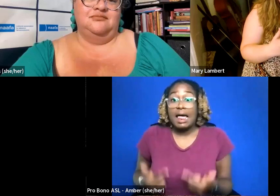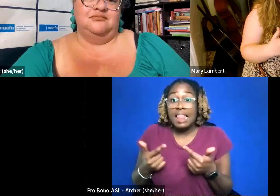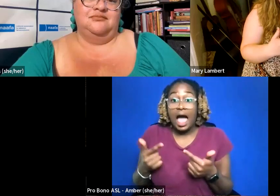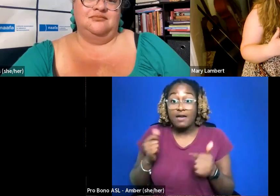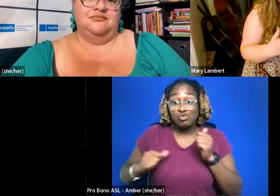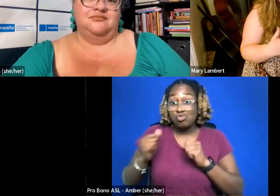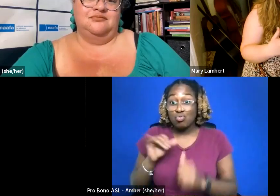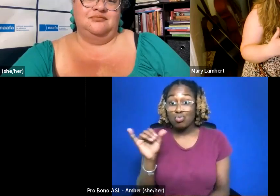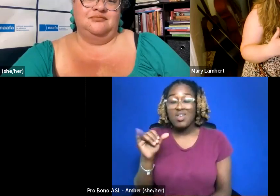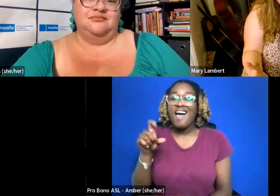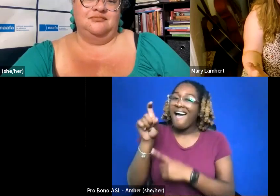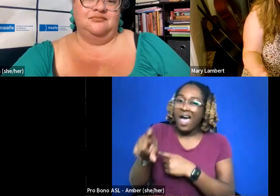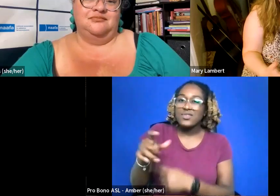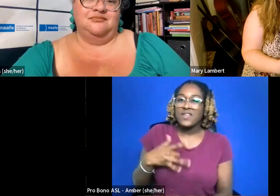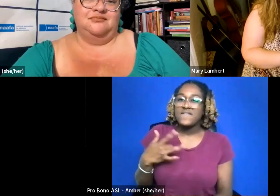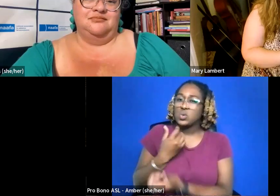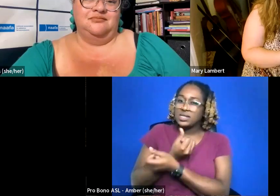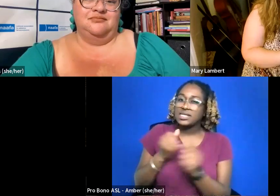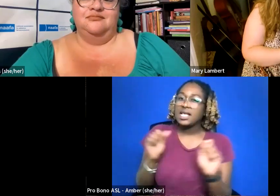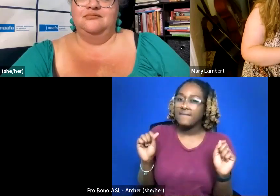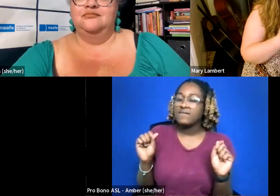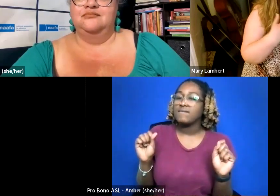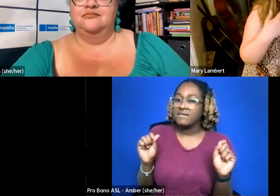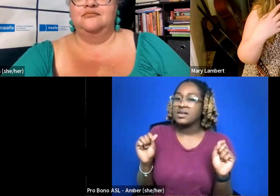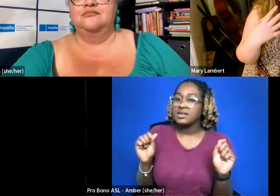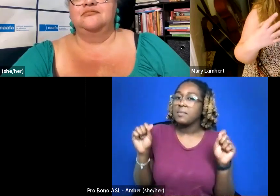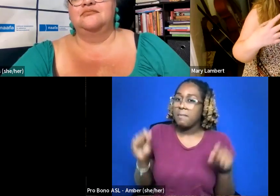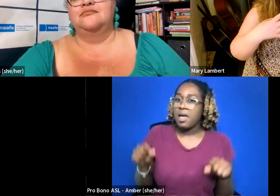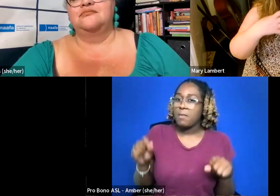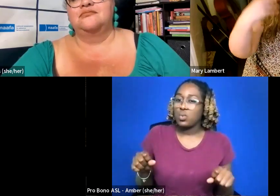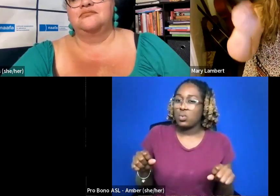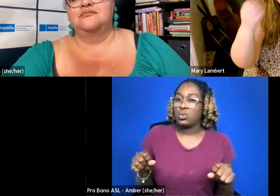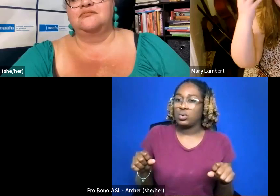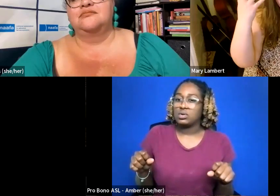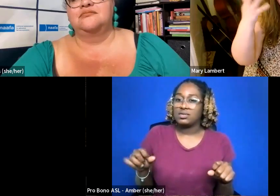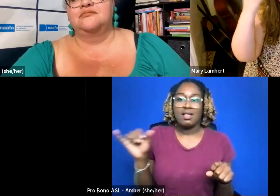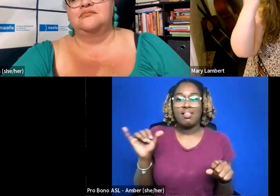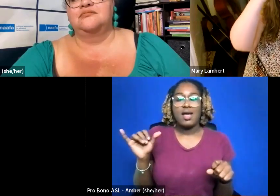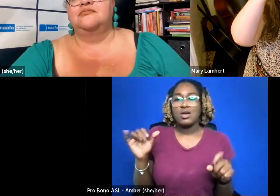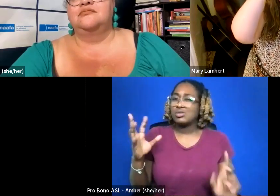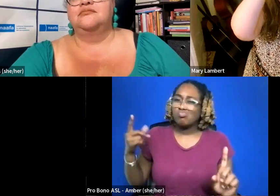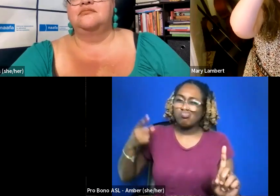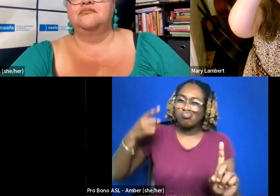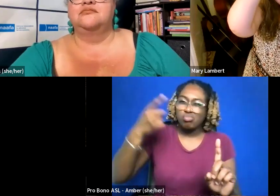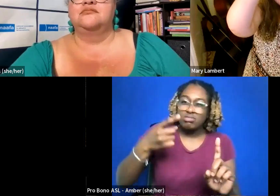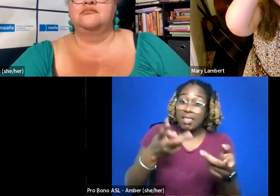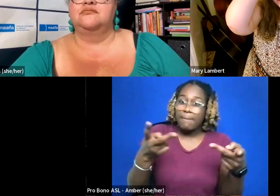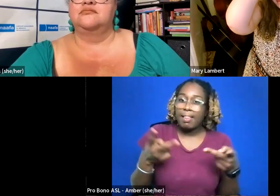I have to feel safe in order to be able to like to go to that place when I perform.